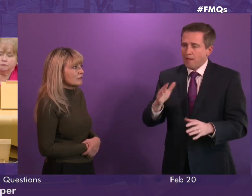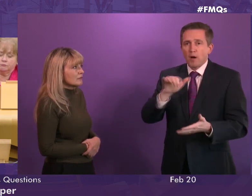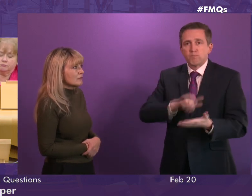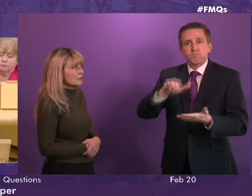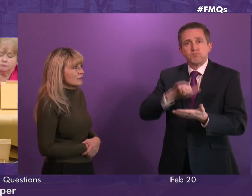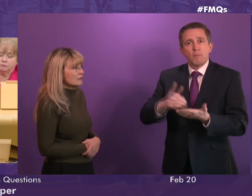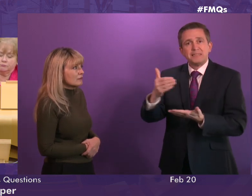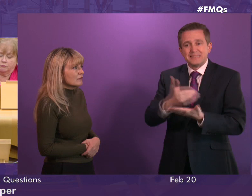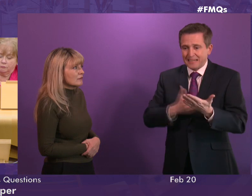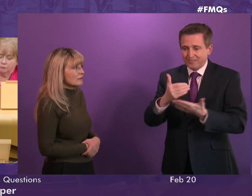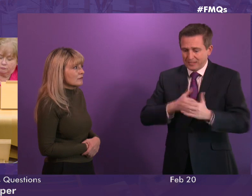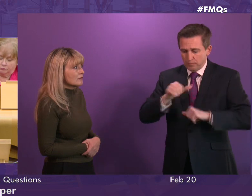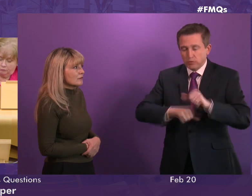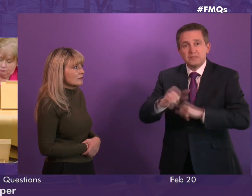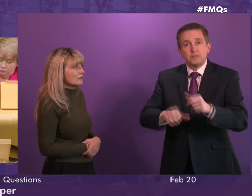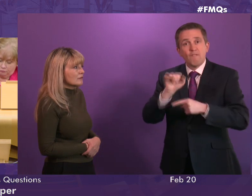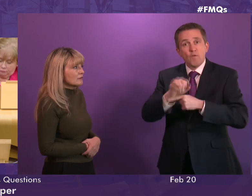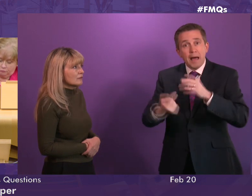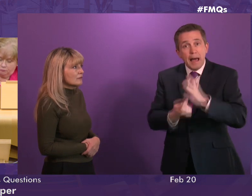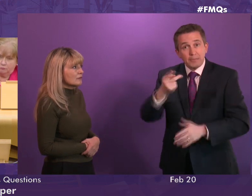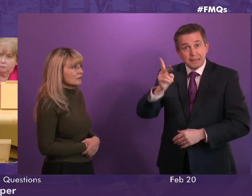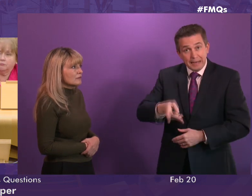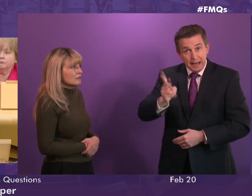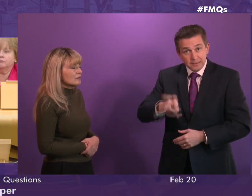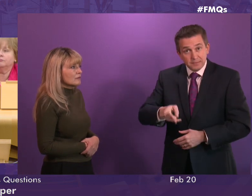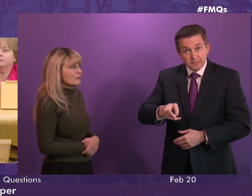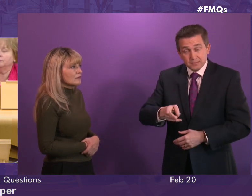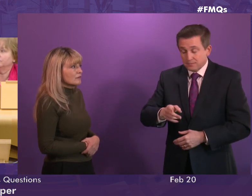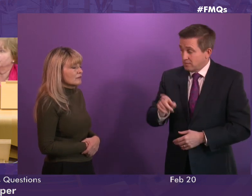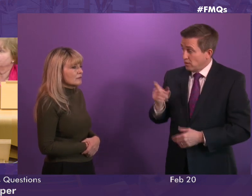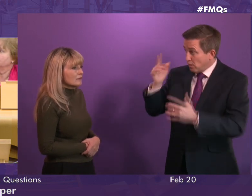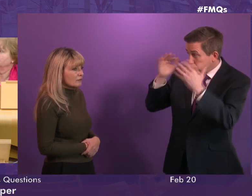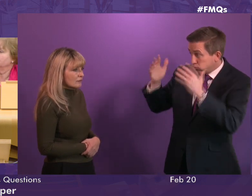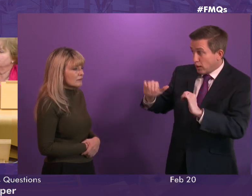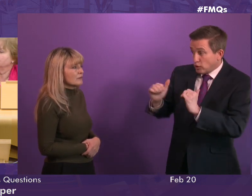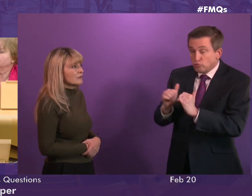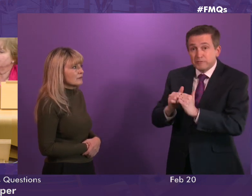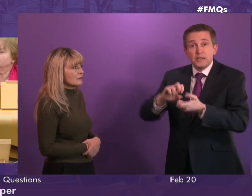to avoid that ever happening again? More generally, does she agree that nuclear submarines have